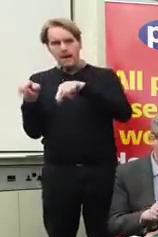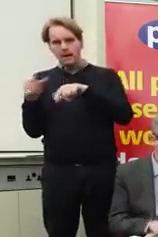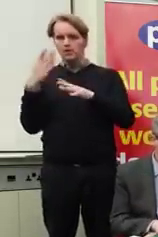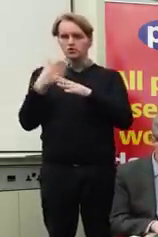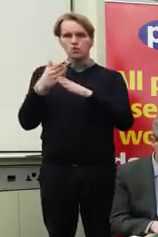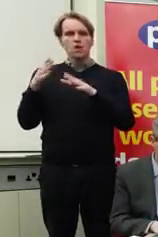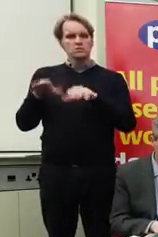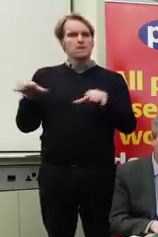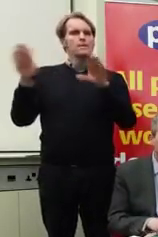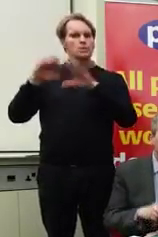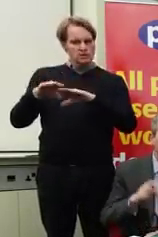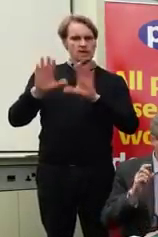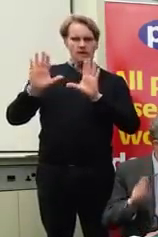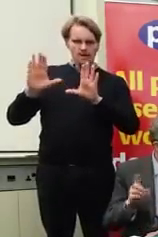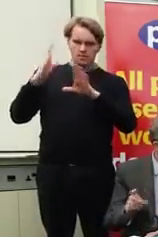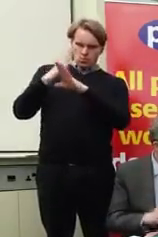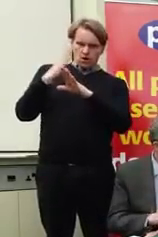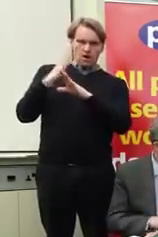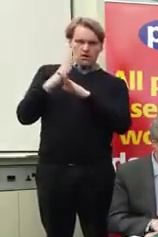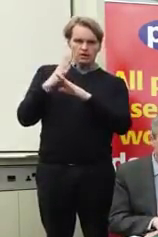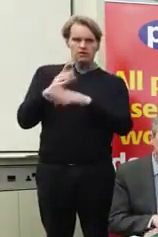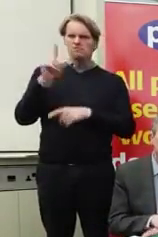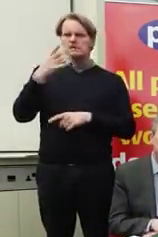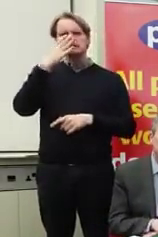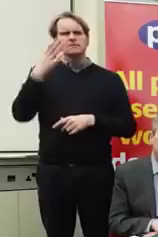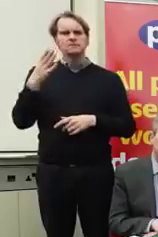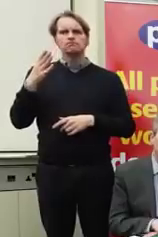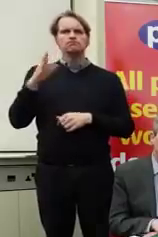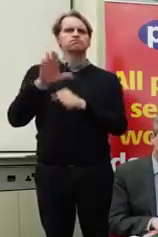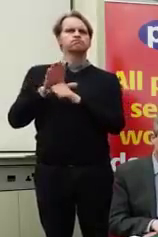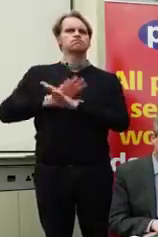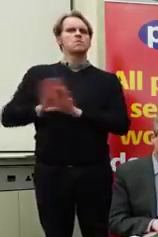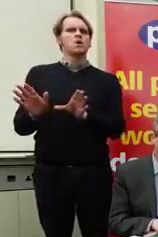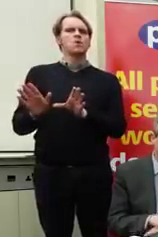British Museum who are not being allowed to do so. And we will be there talking to